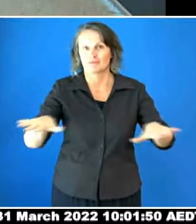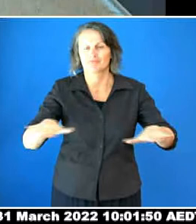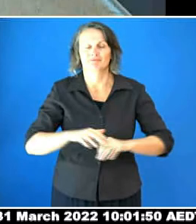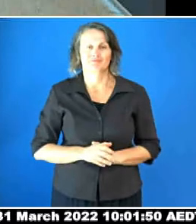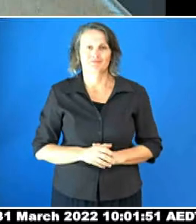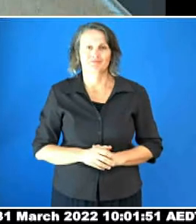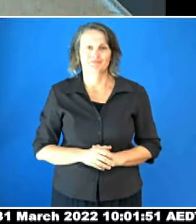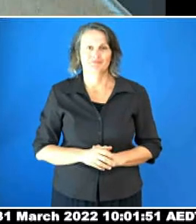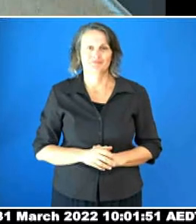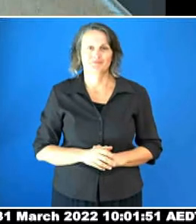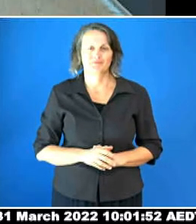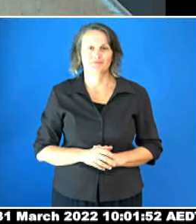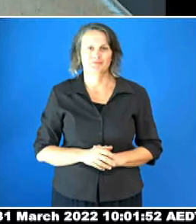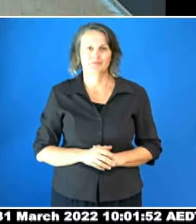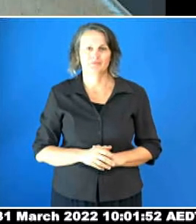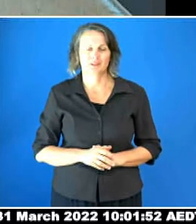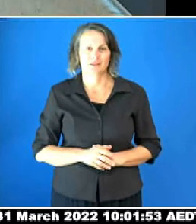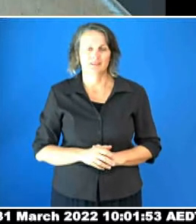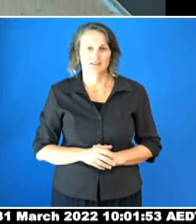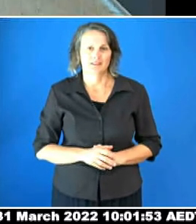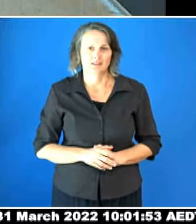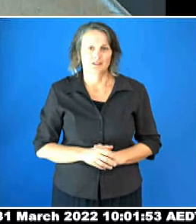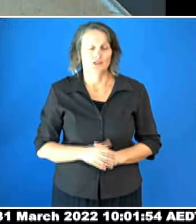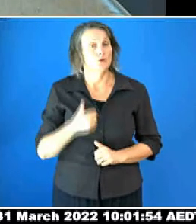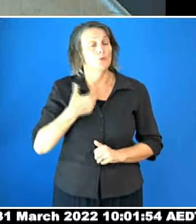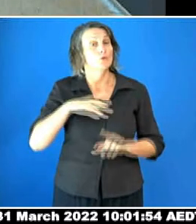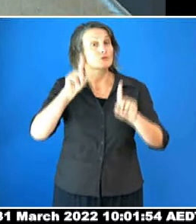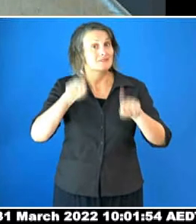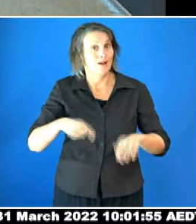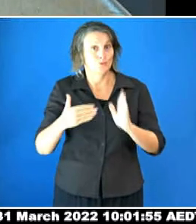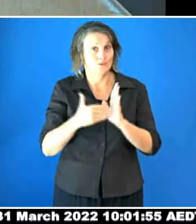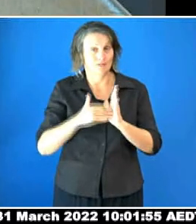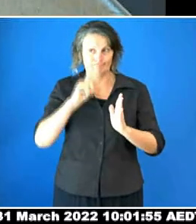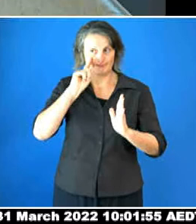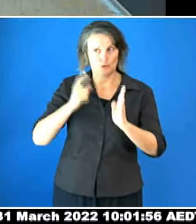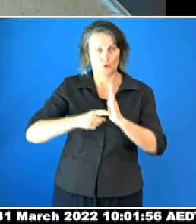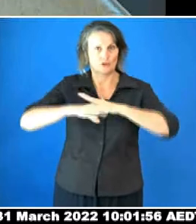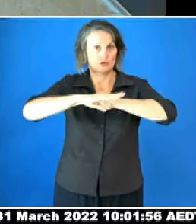We commence, as always, with the Acknowledgment of Country, and I invite Commissioner Mason to make the acknowledgment.